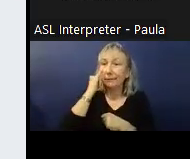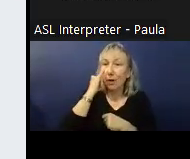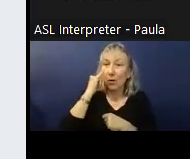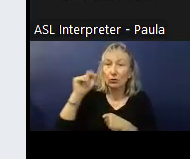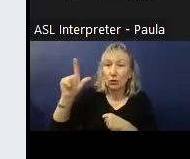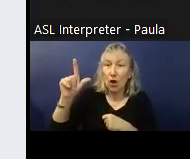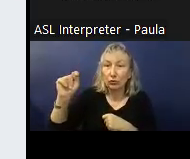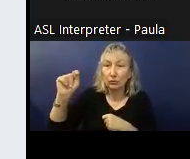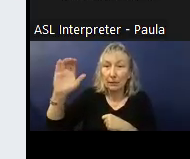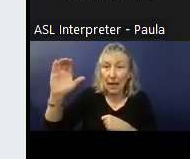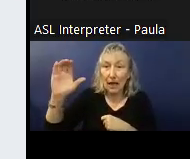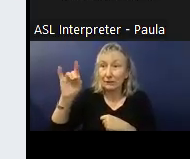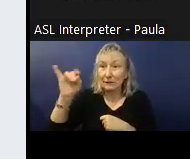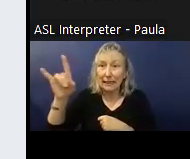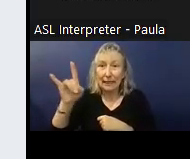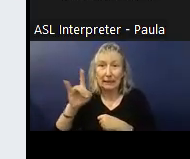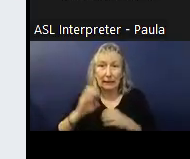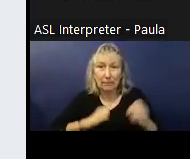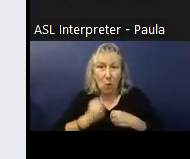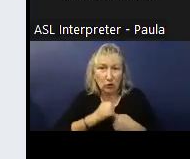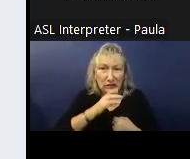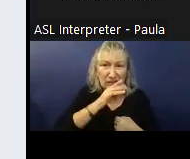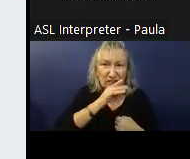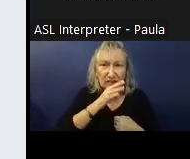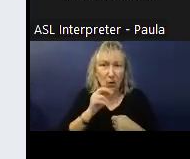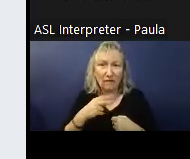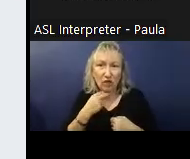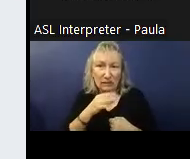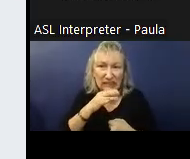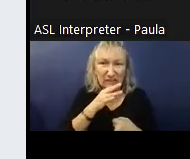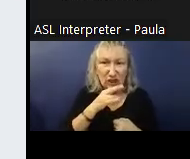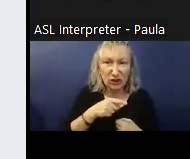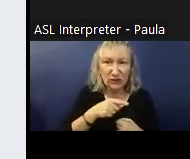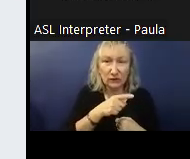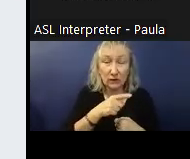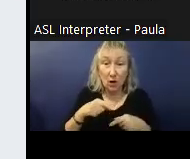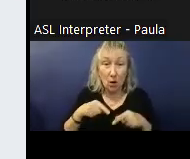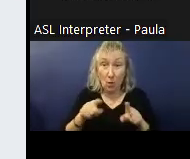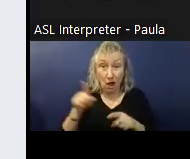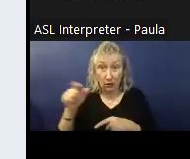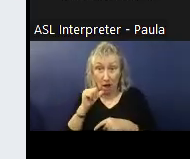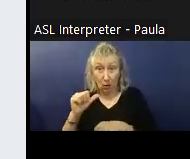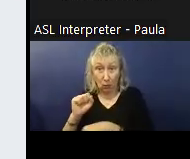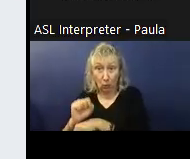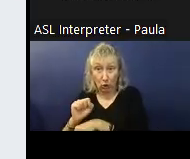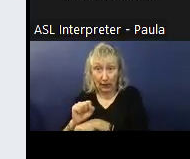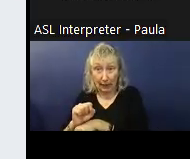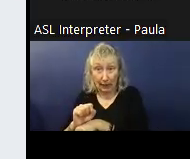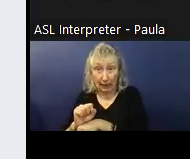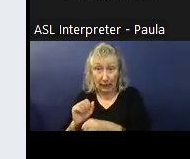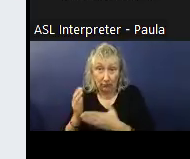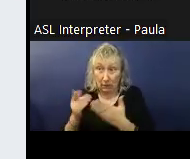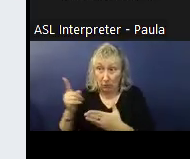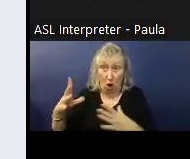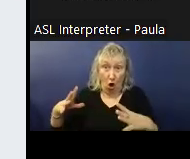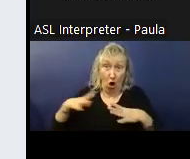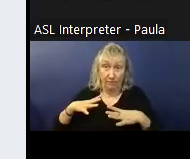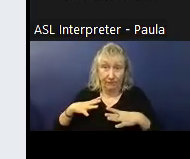verbally and emotionally abuse someone on his off time, that would be conduct,